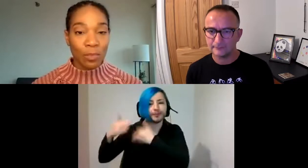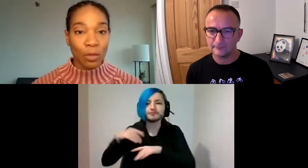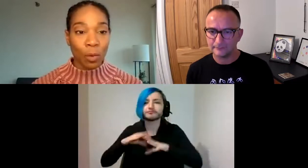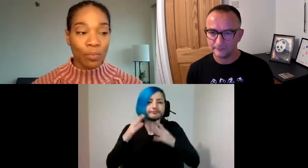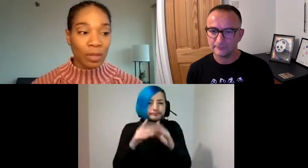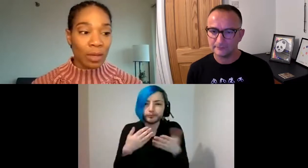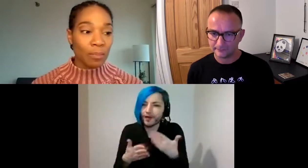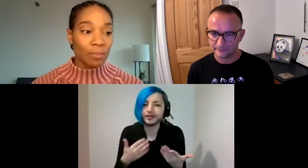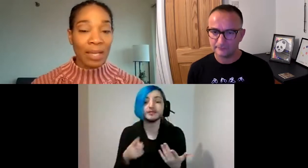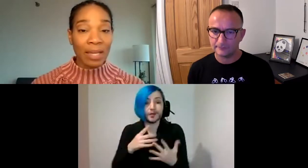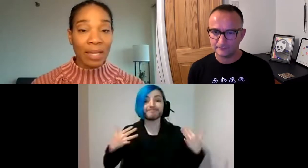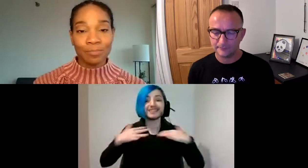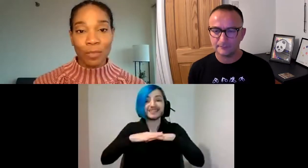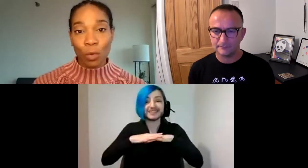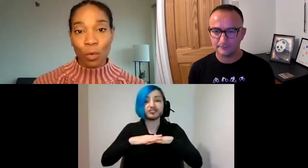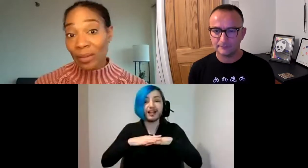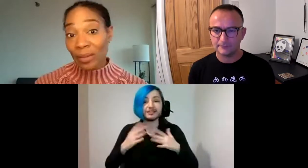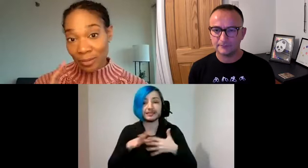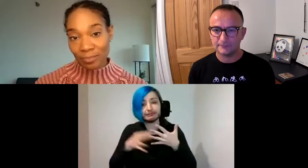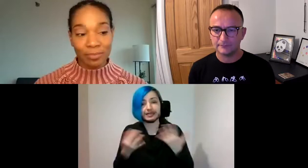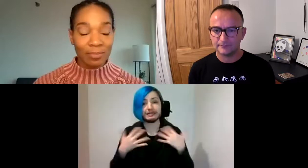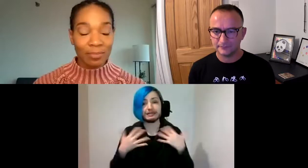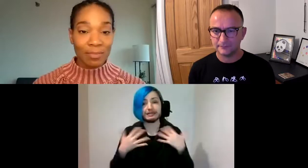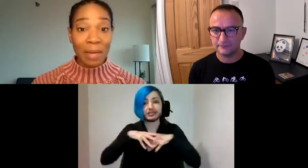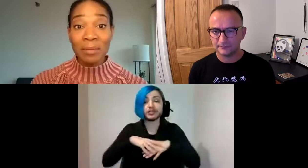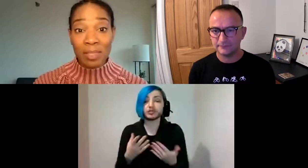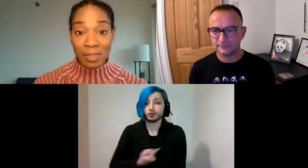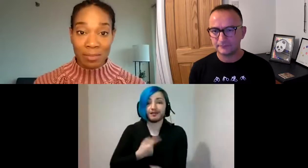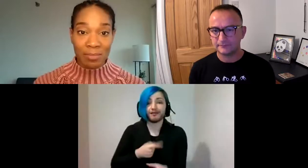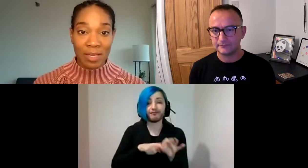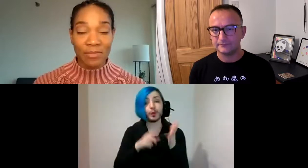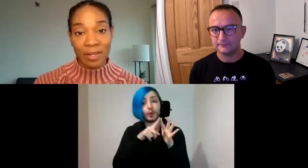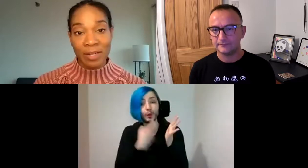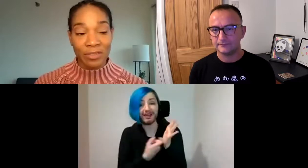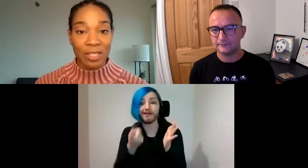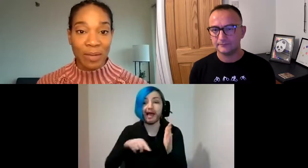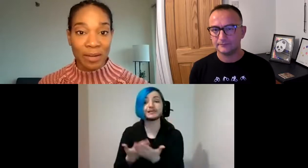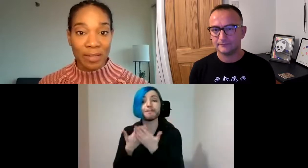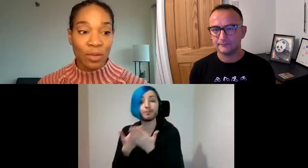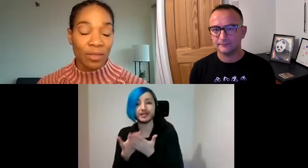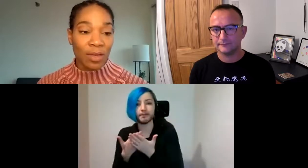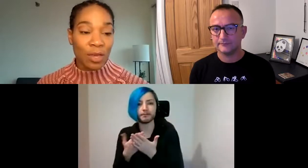and being 60 and being gay or you know, being Asian and